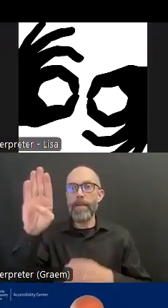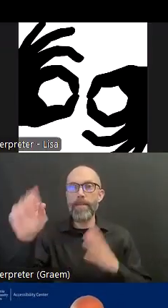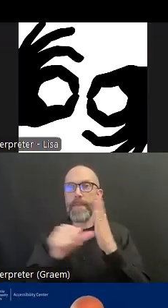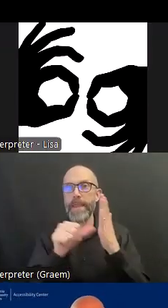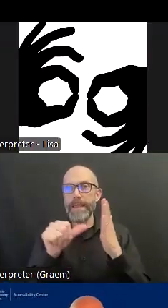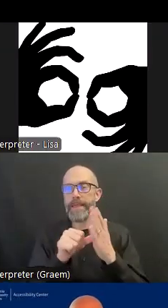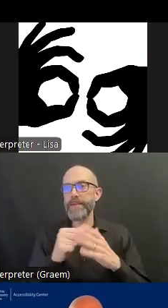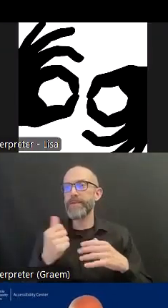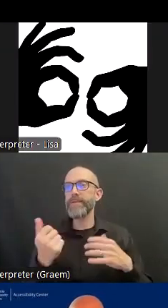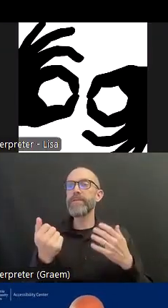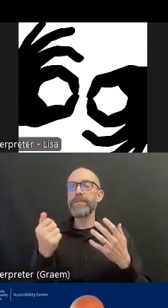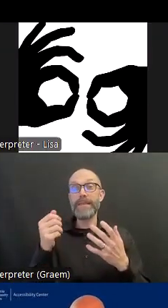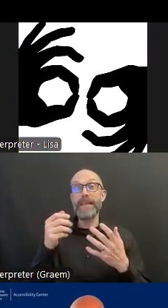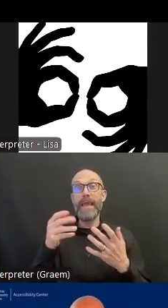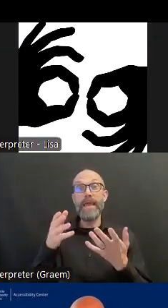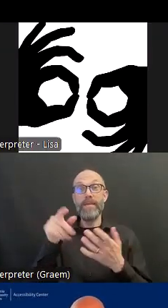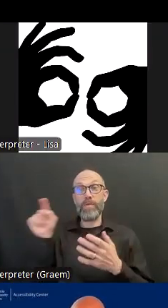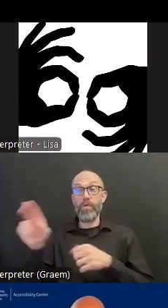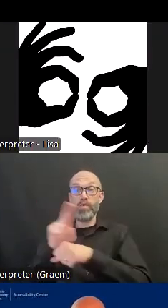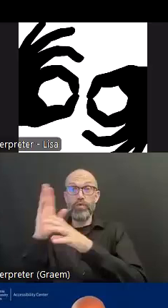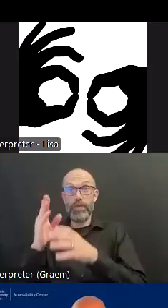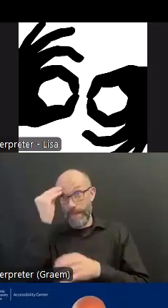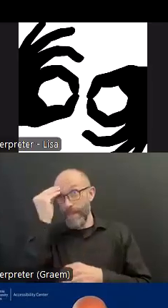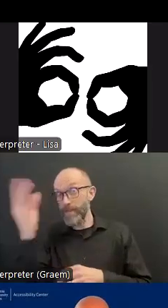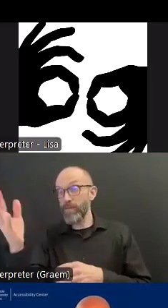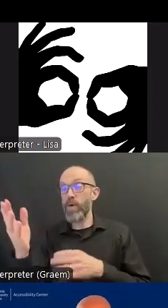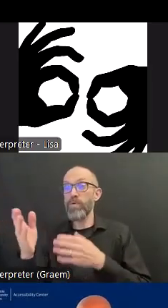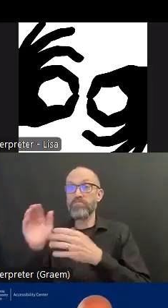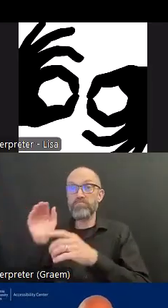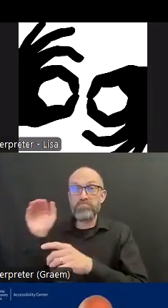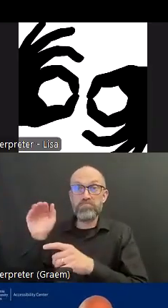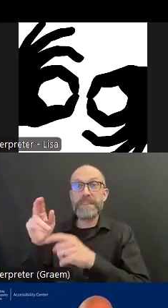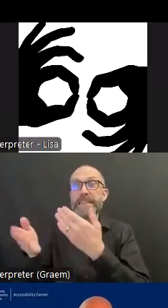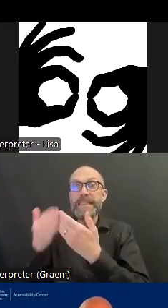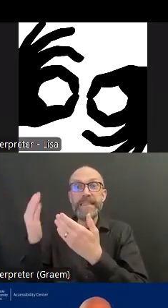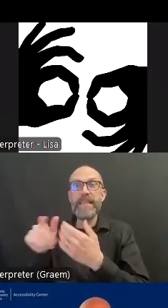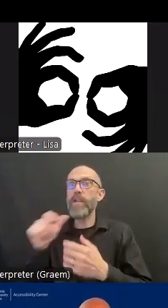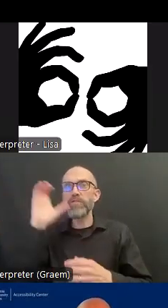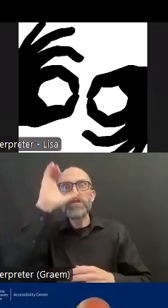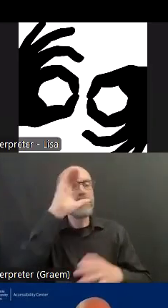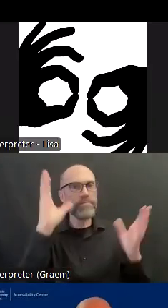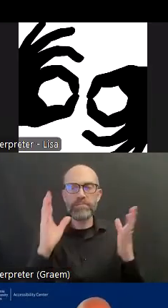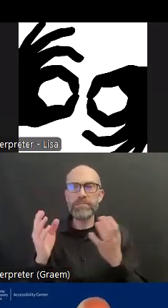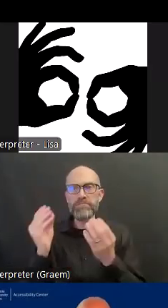lets the user know intuitively, easily, without having to go look anywhere, that, oh, there's these known